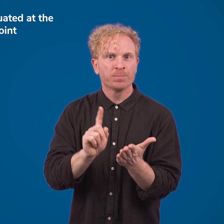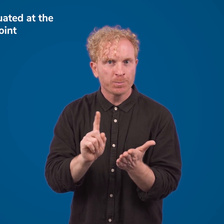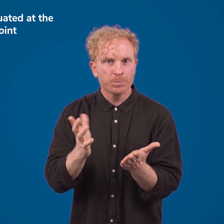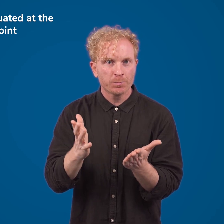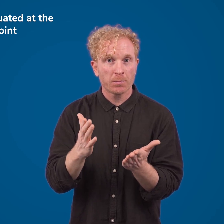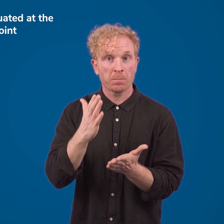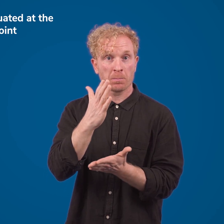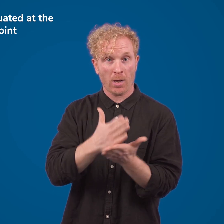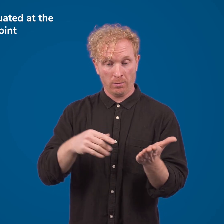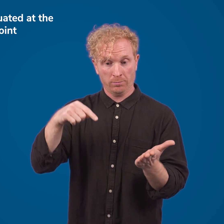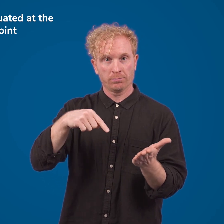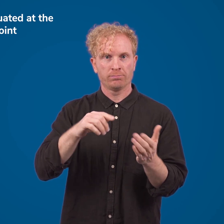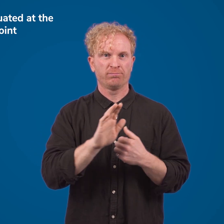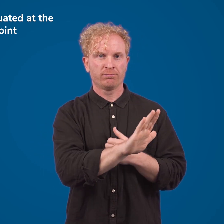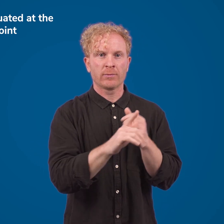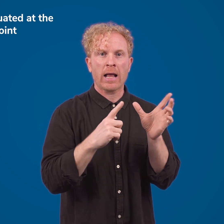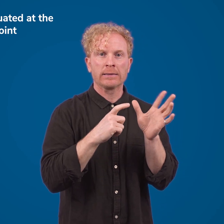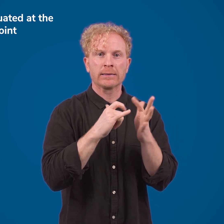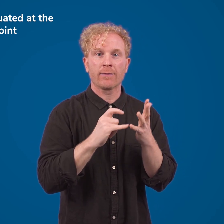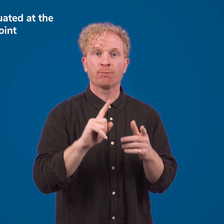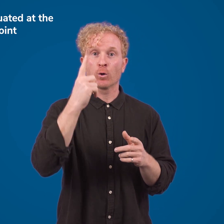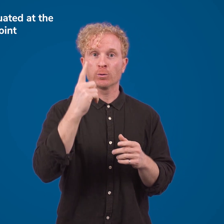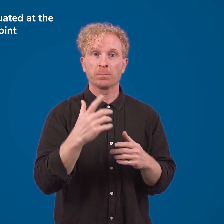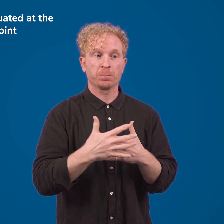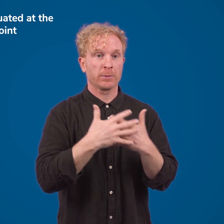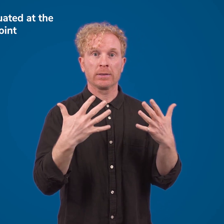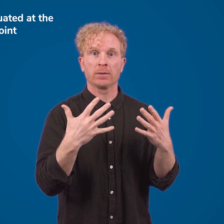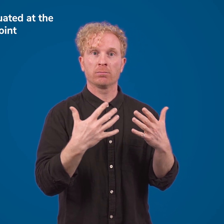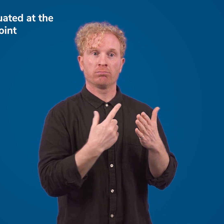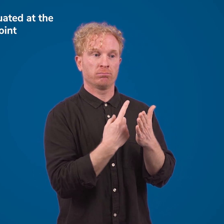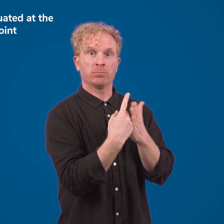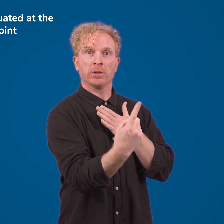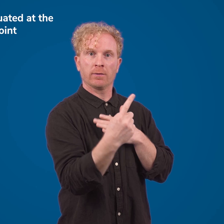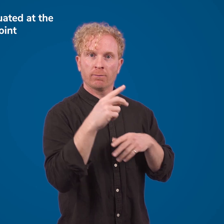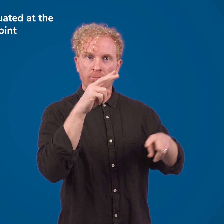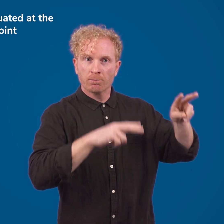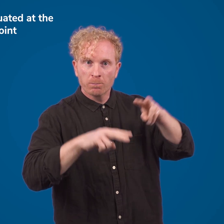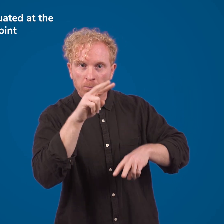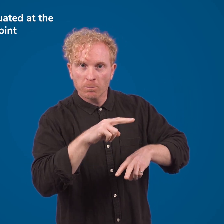As part of the first major independent evaluation of ADS,